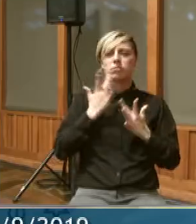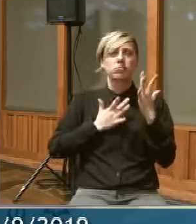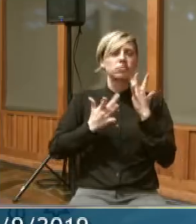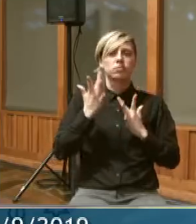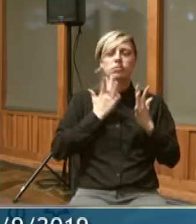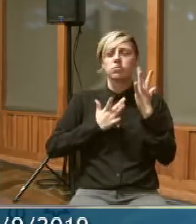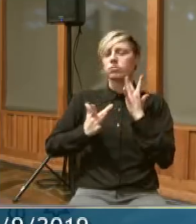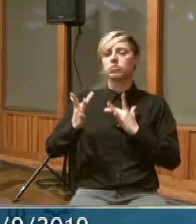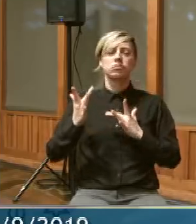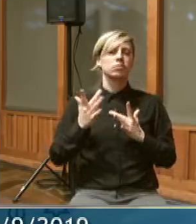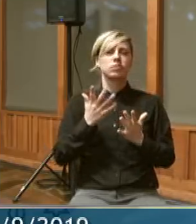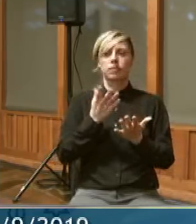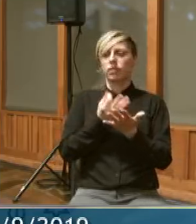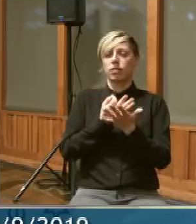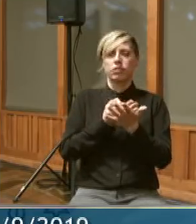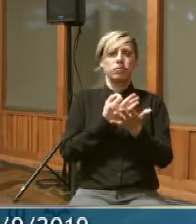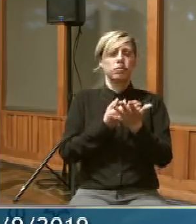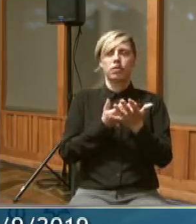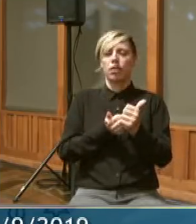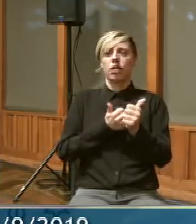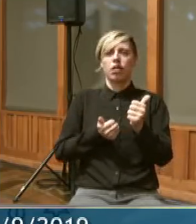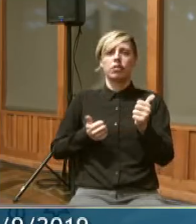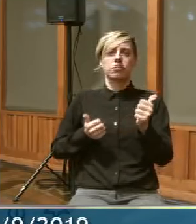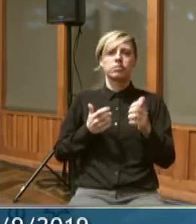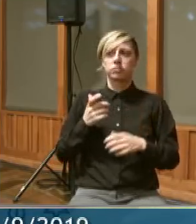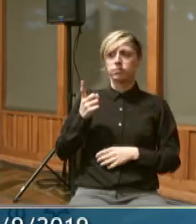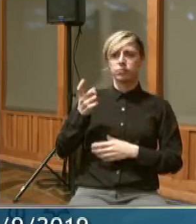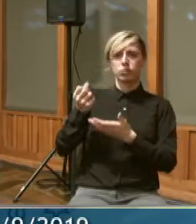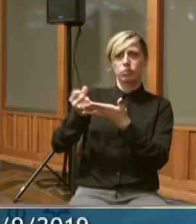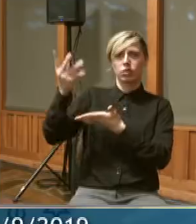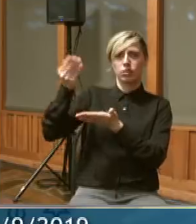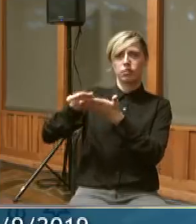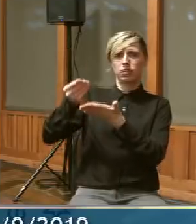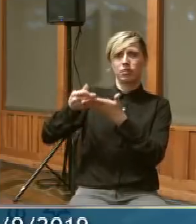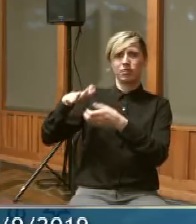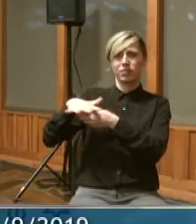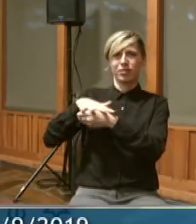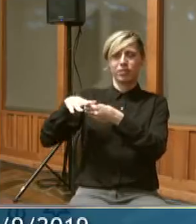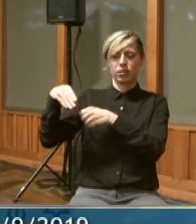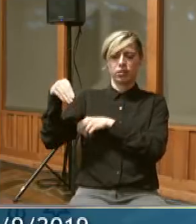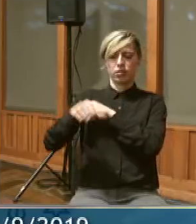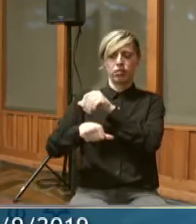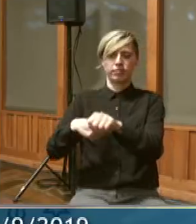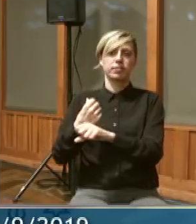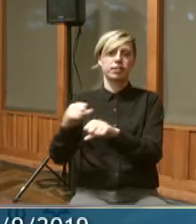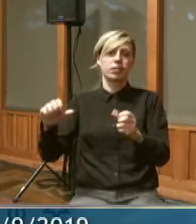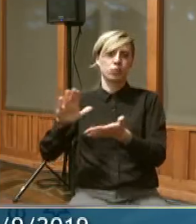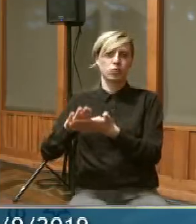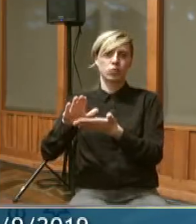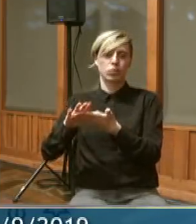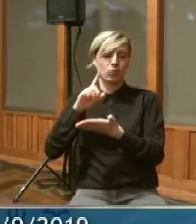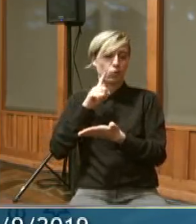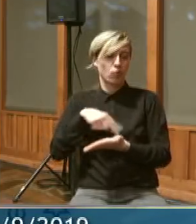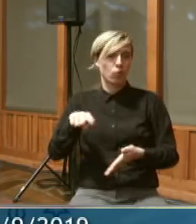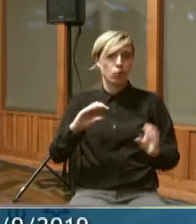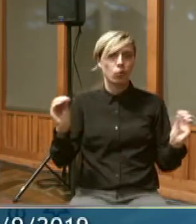COMMON. THE SCHOOLS ARE OPERATING IN PERPETUAL SCARCITY SAVED ONLY OCCASIONALLY BY A SCHOOL